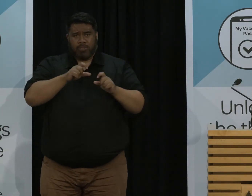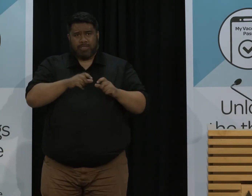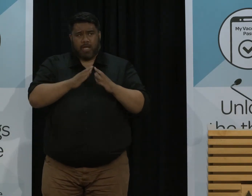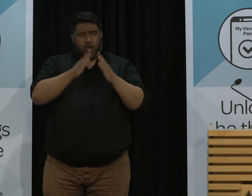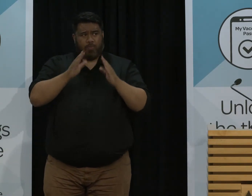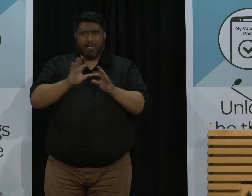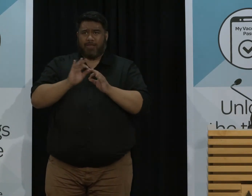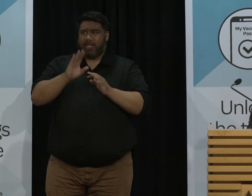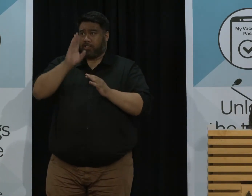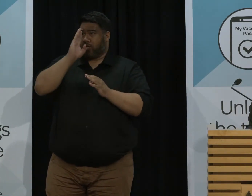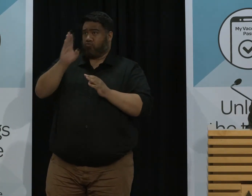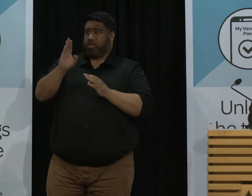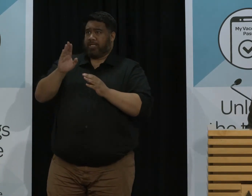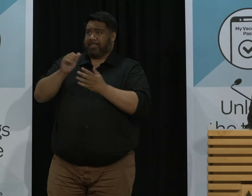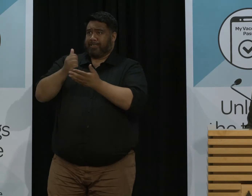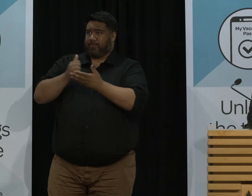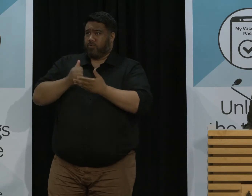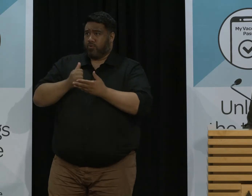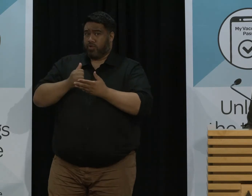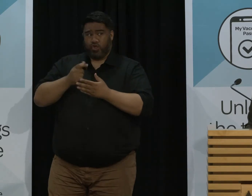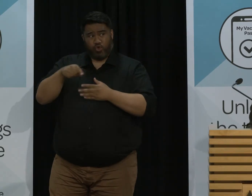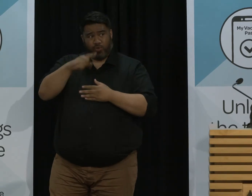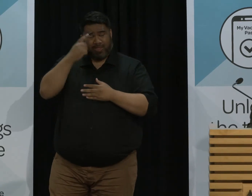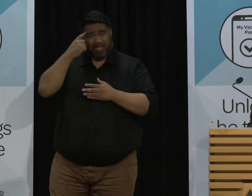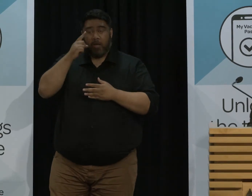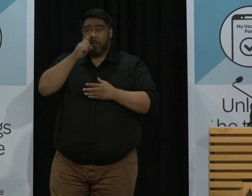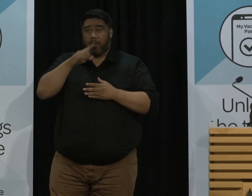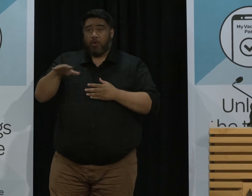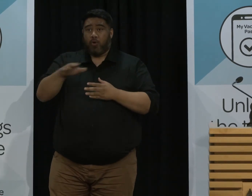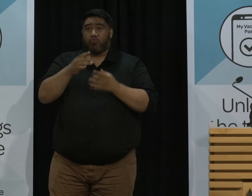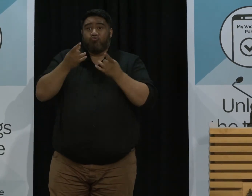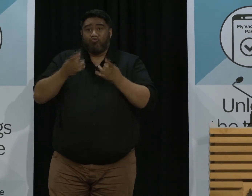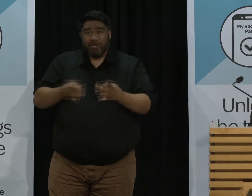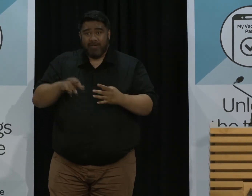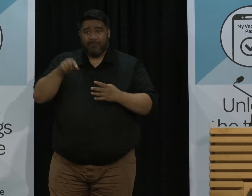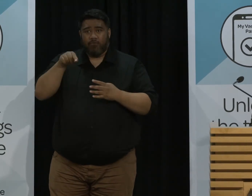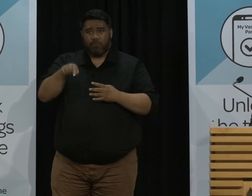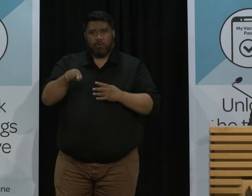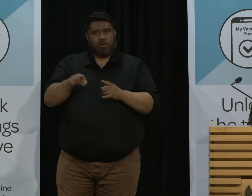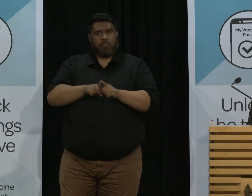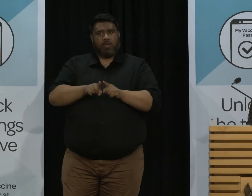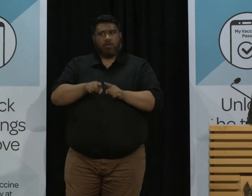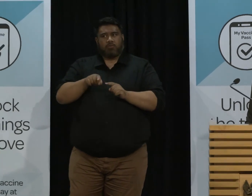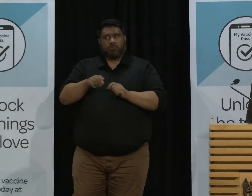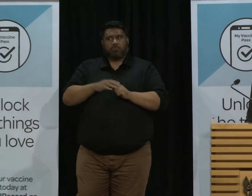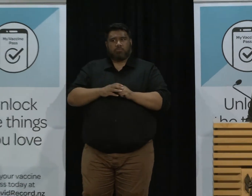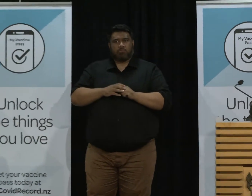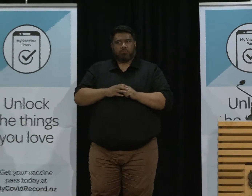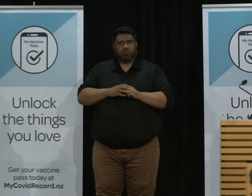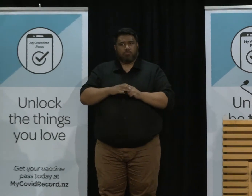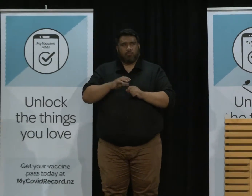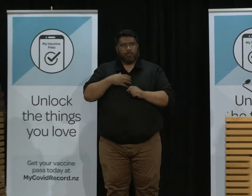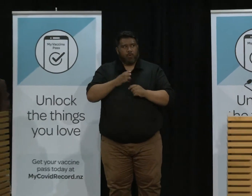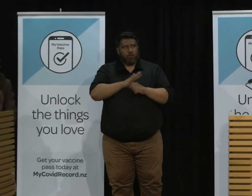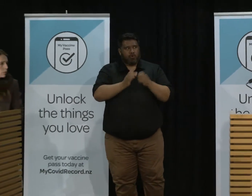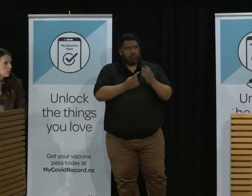light touch from public health. If there are more pieces out there, people isolating at home without that direct contact, do